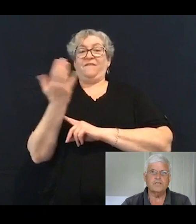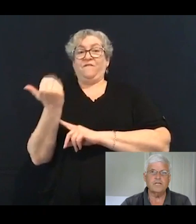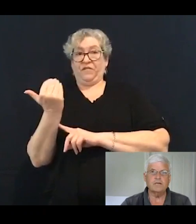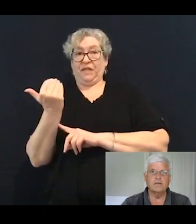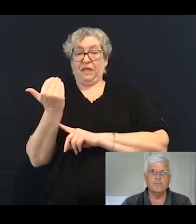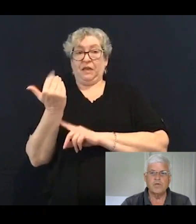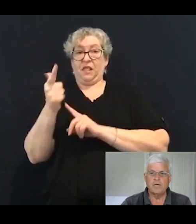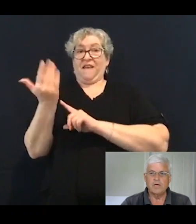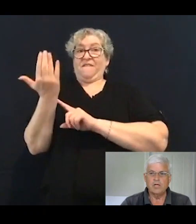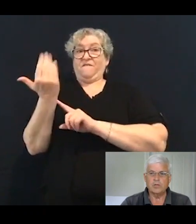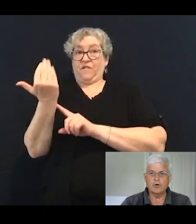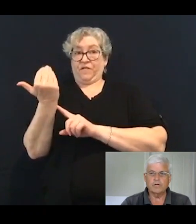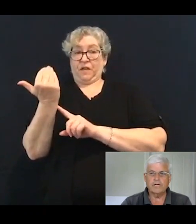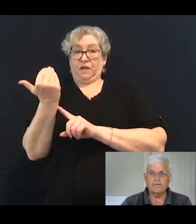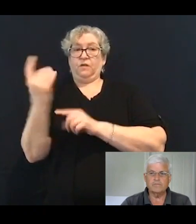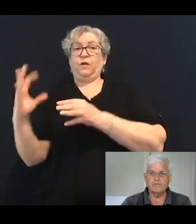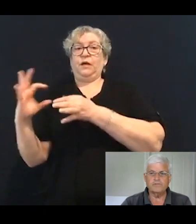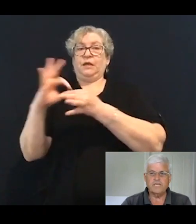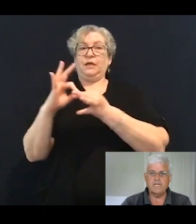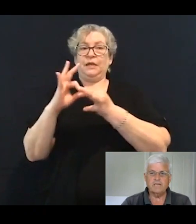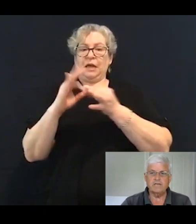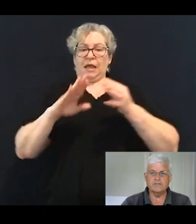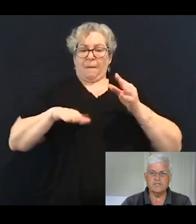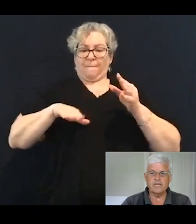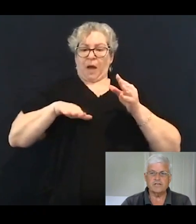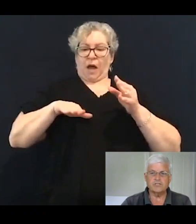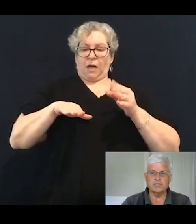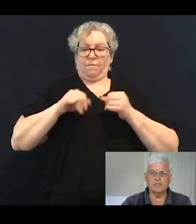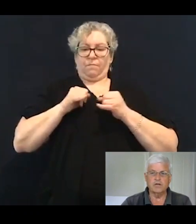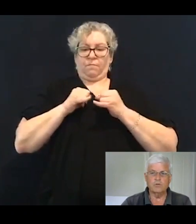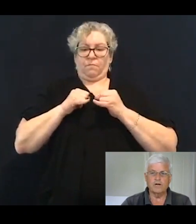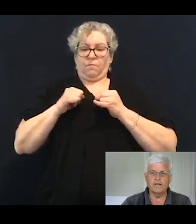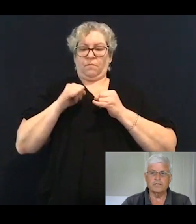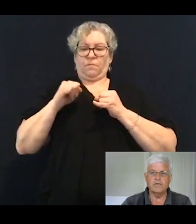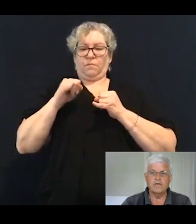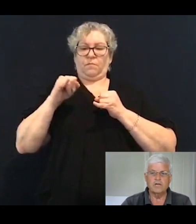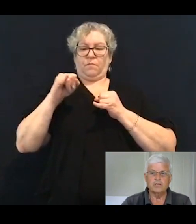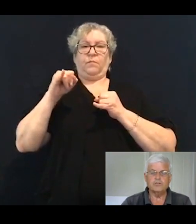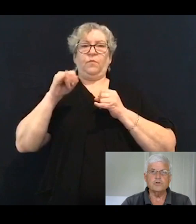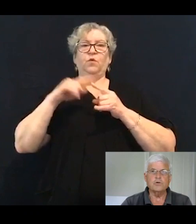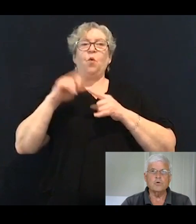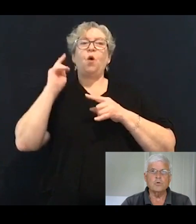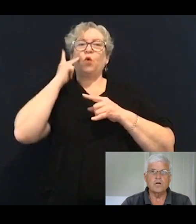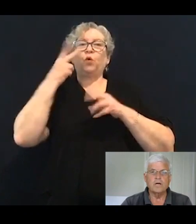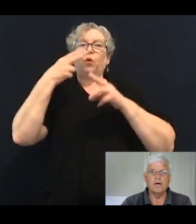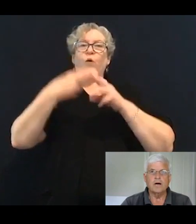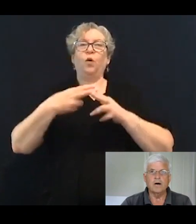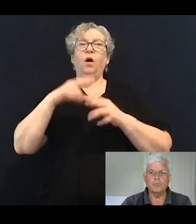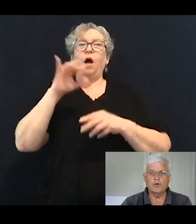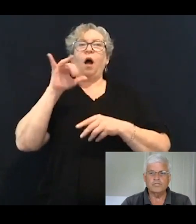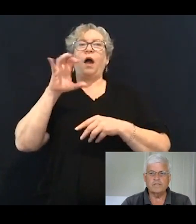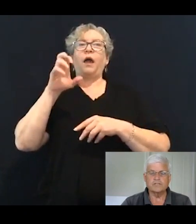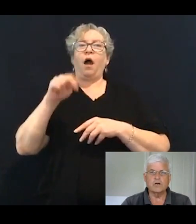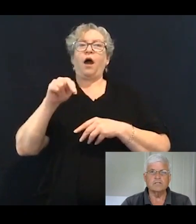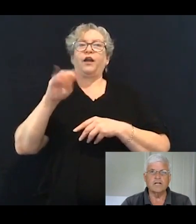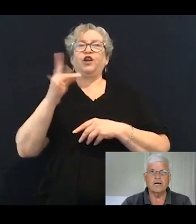The protocadherin-15 is attached at the lower end to a protein that's called an ion channel.